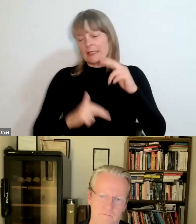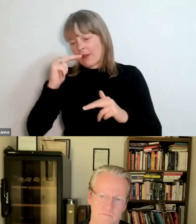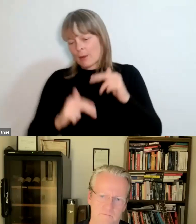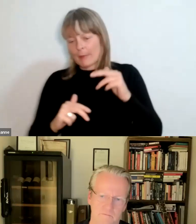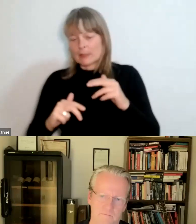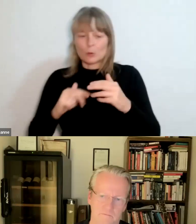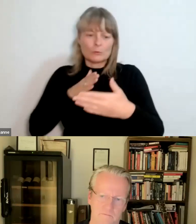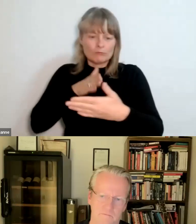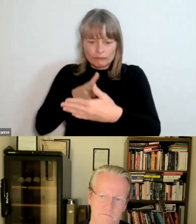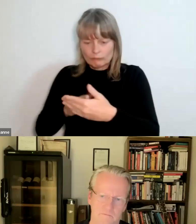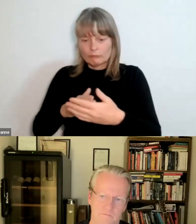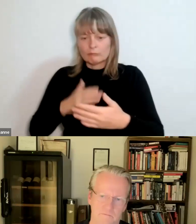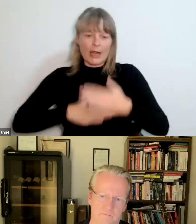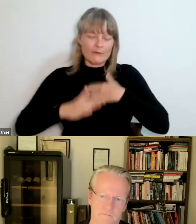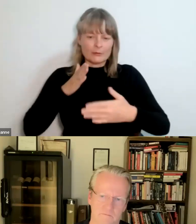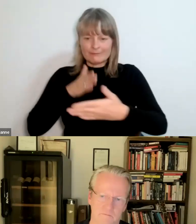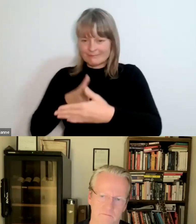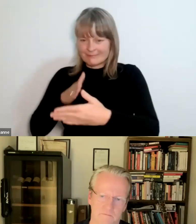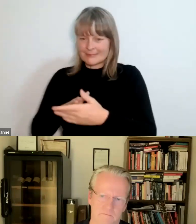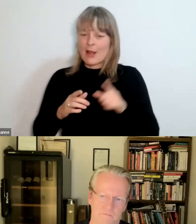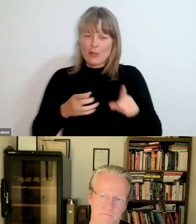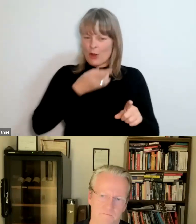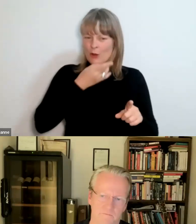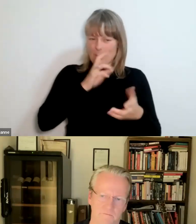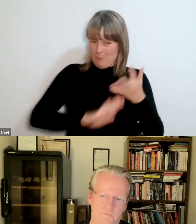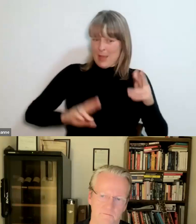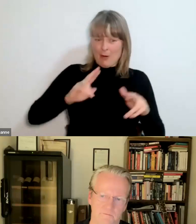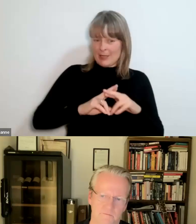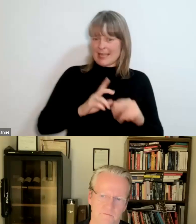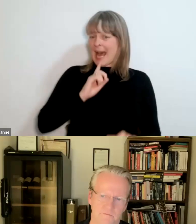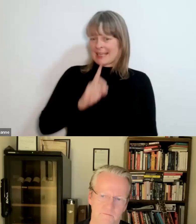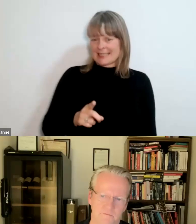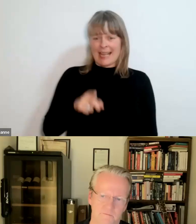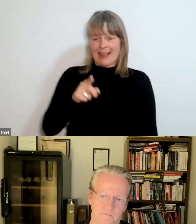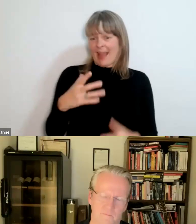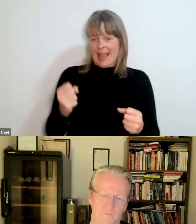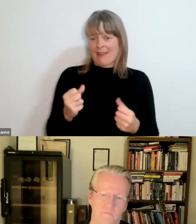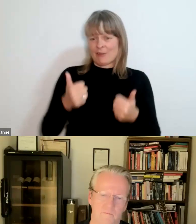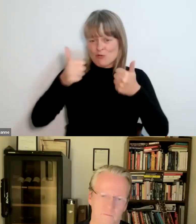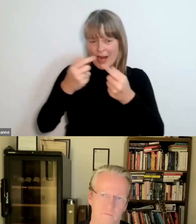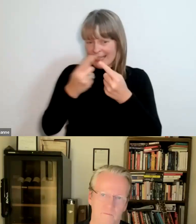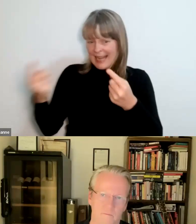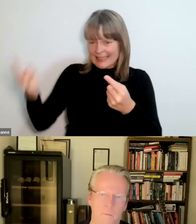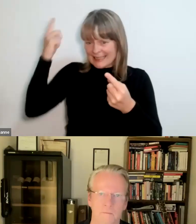to about these sorts of things. I can tell you a number of the children are thinking about, or